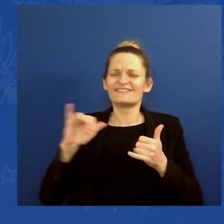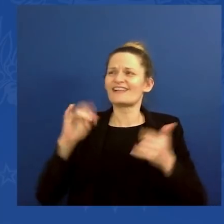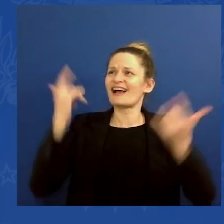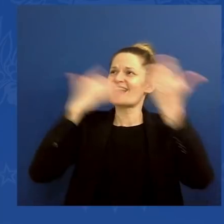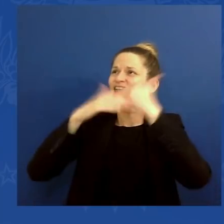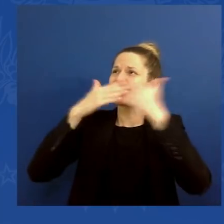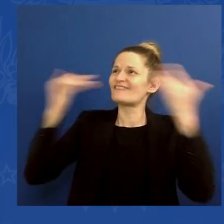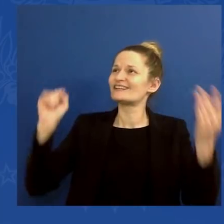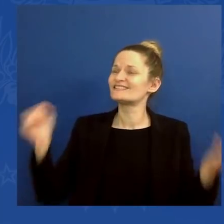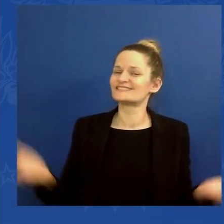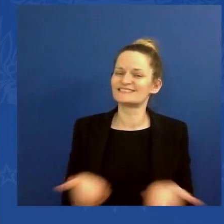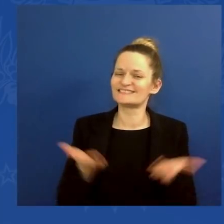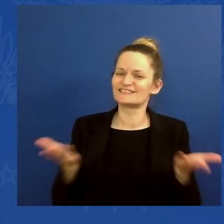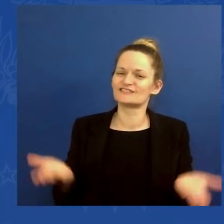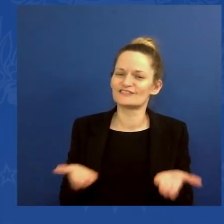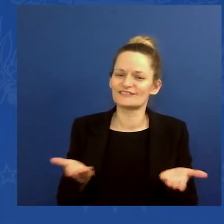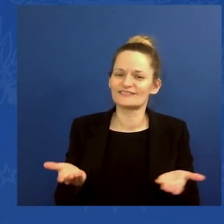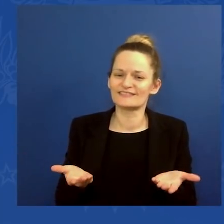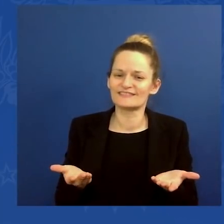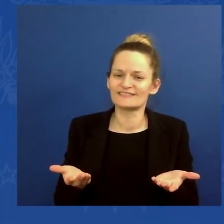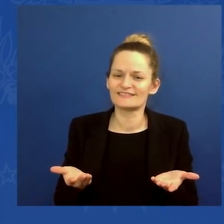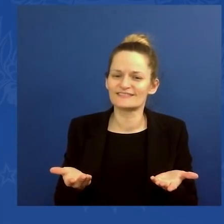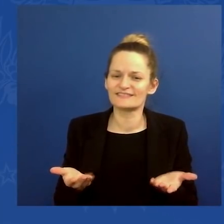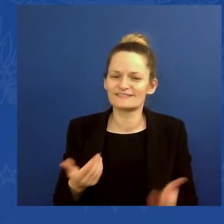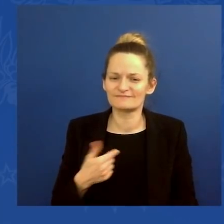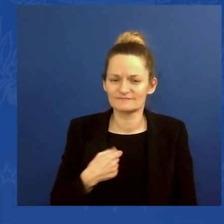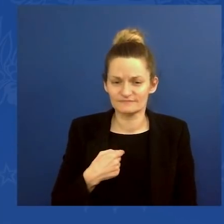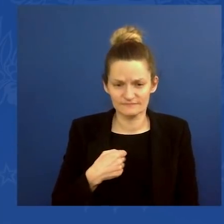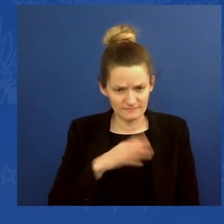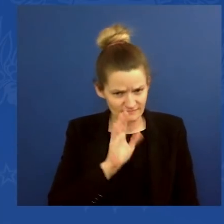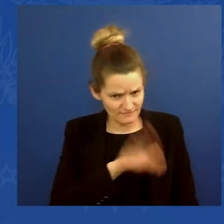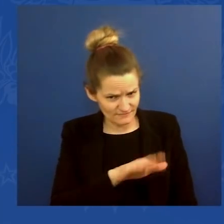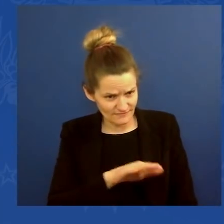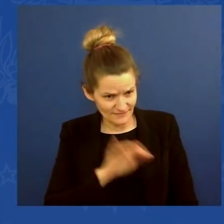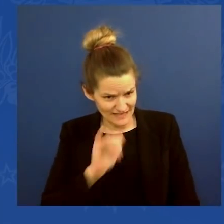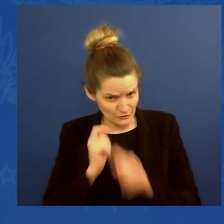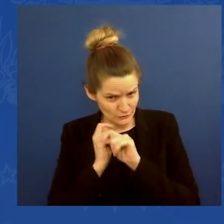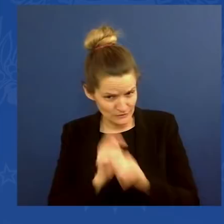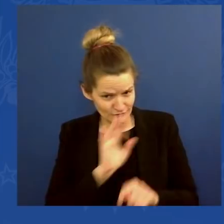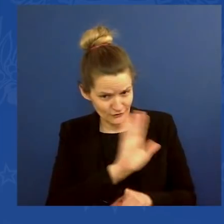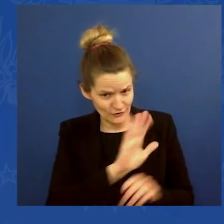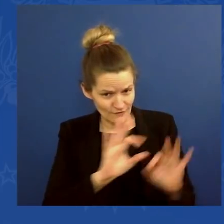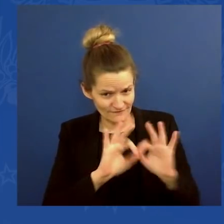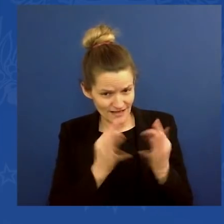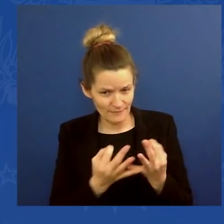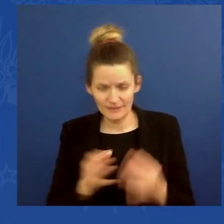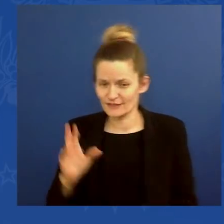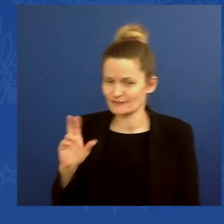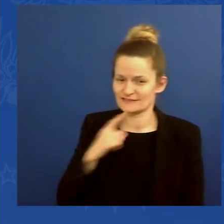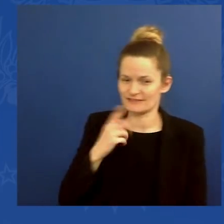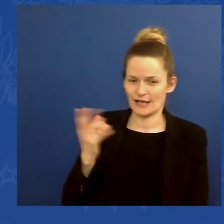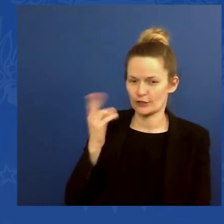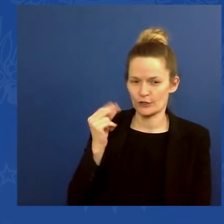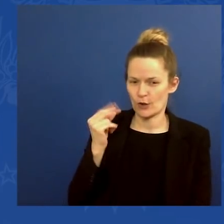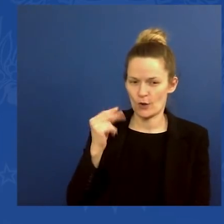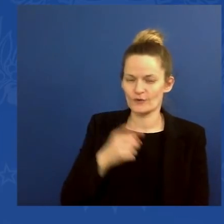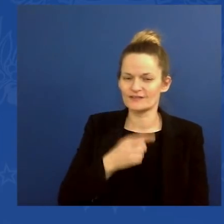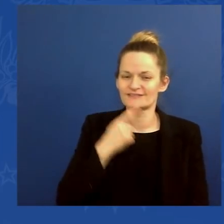So when I said to them, "Is that a toast that is a tradition in the Kenneally family?" they say, "No, that's a sign